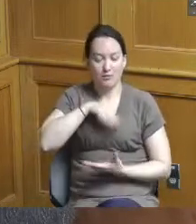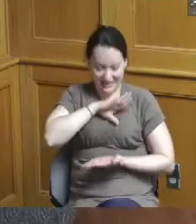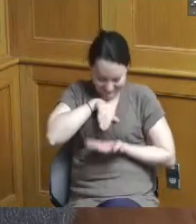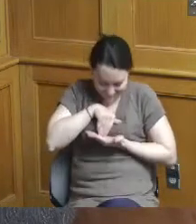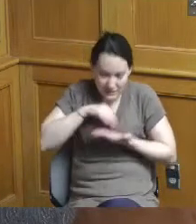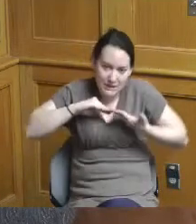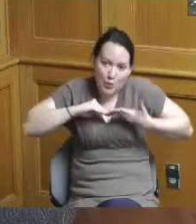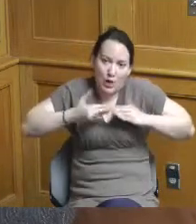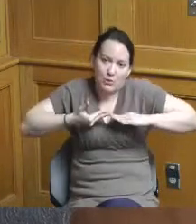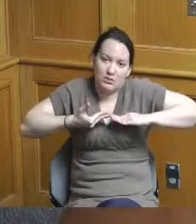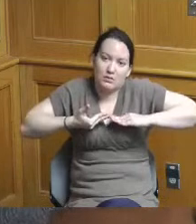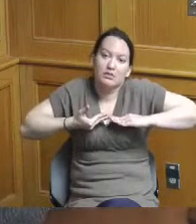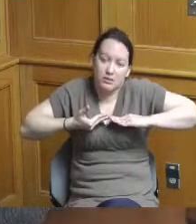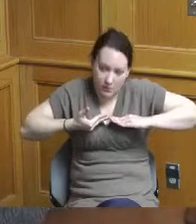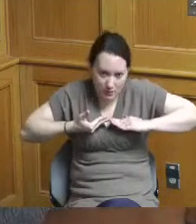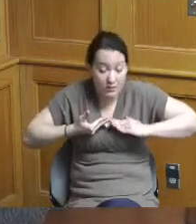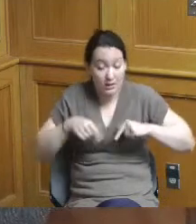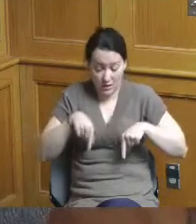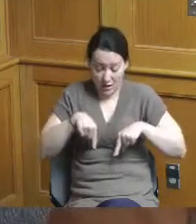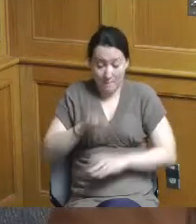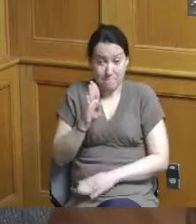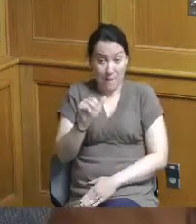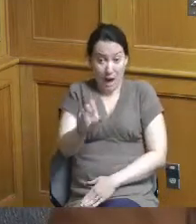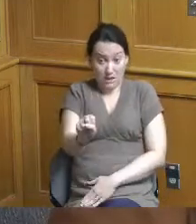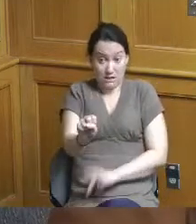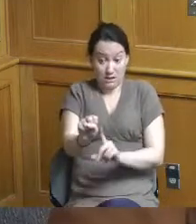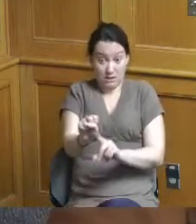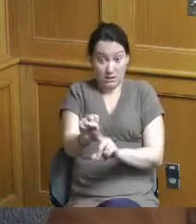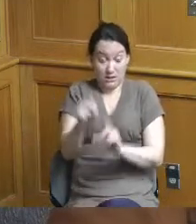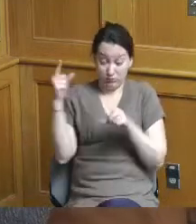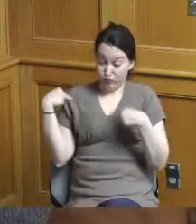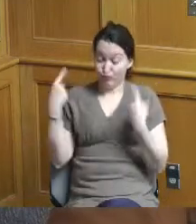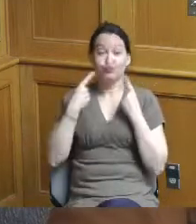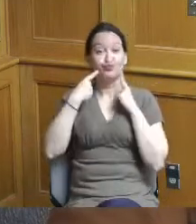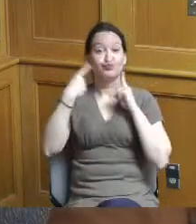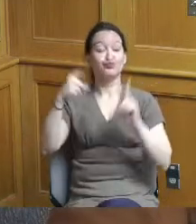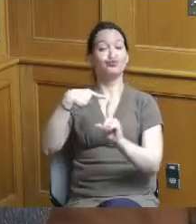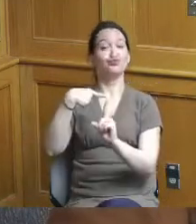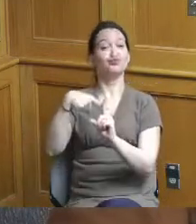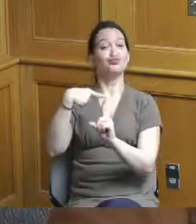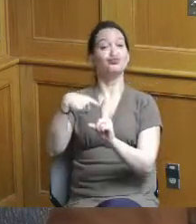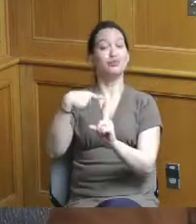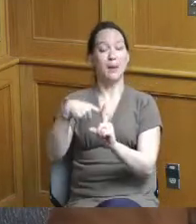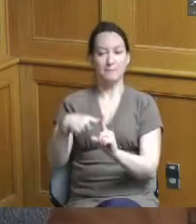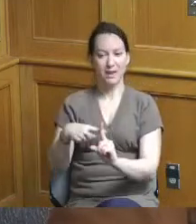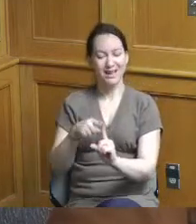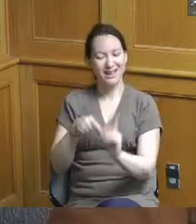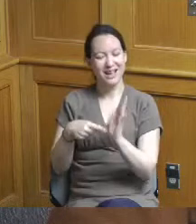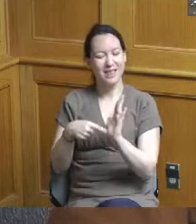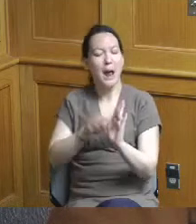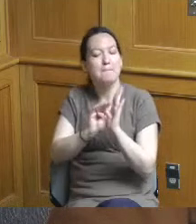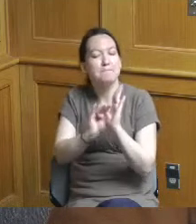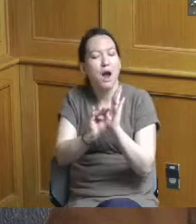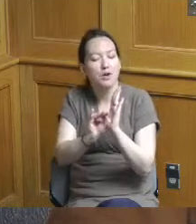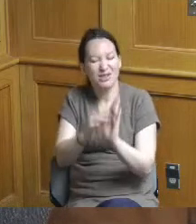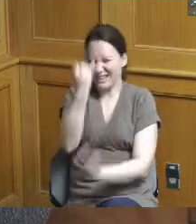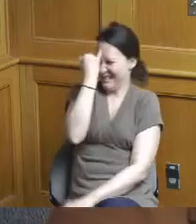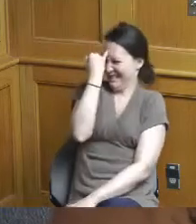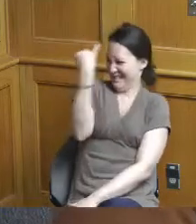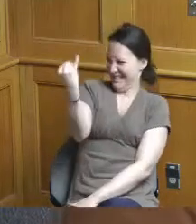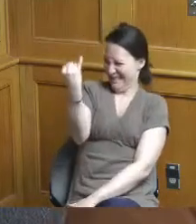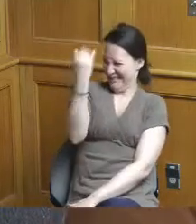to make sure that this bus that we have that's been successful that the model and that the amount